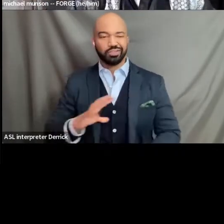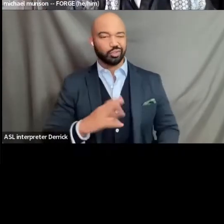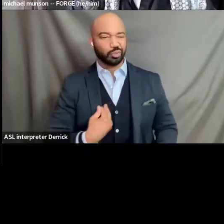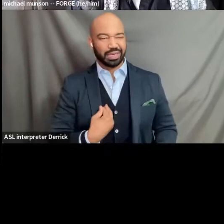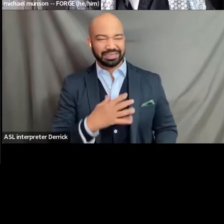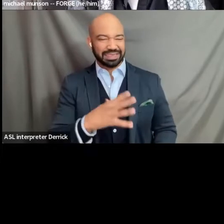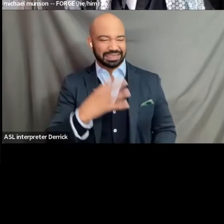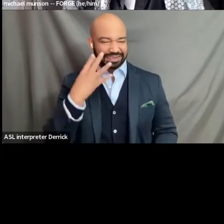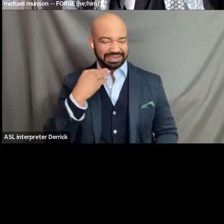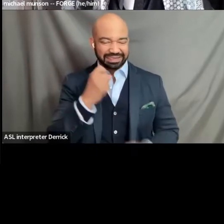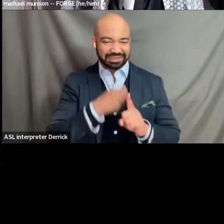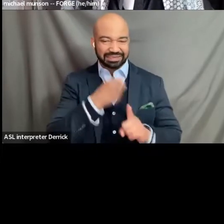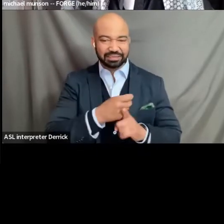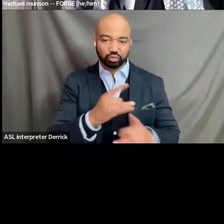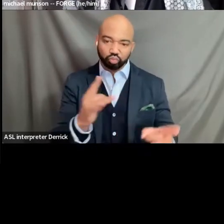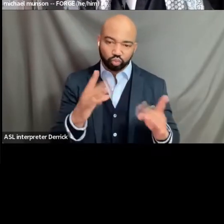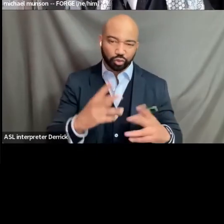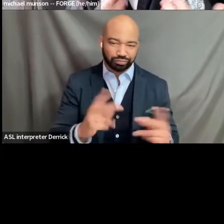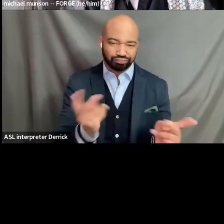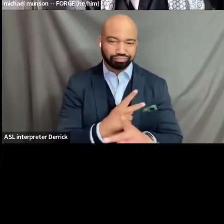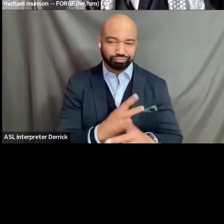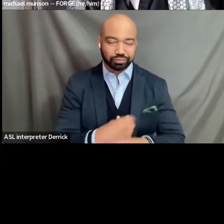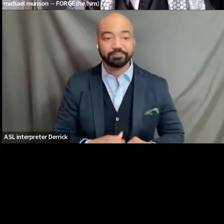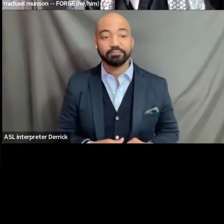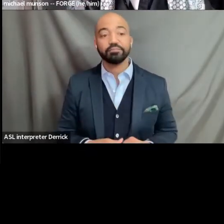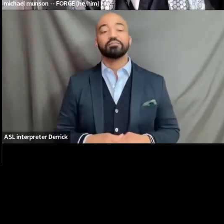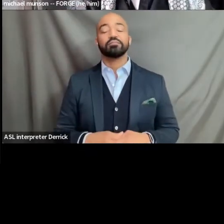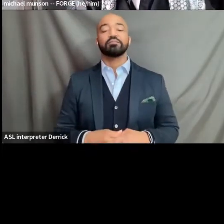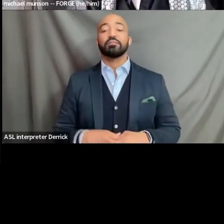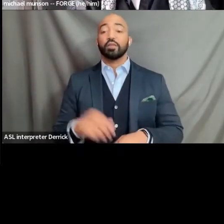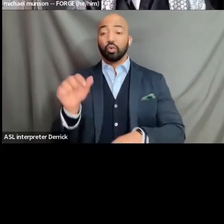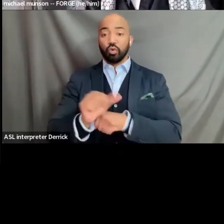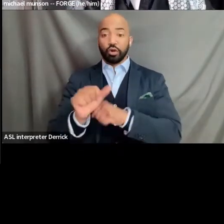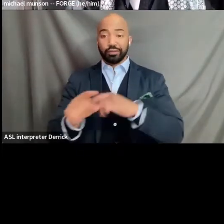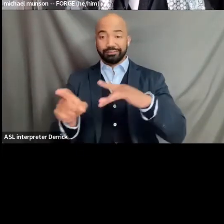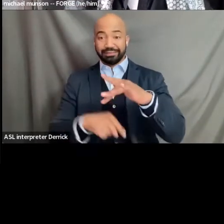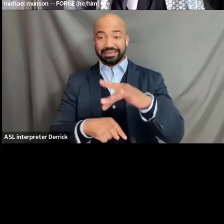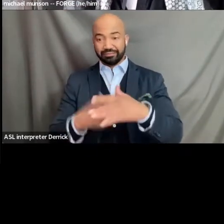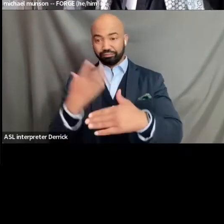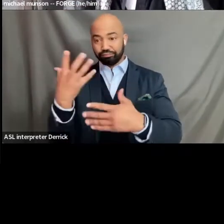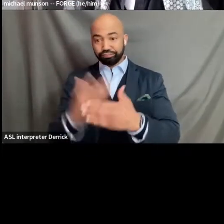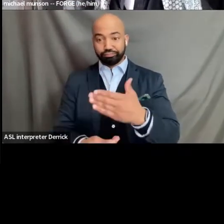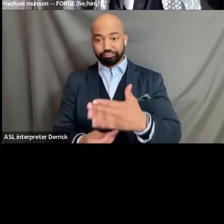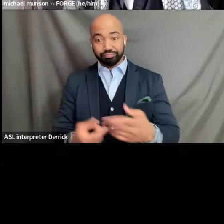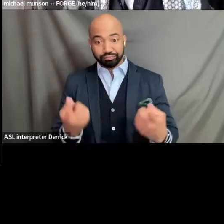We can look at things like missed work. So this is another one of those things that is a result of having higher ACEs.